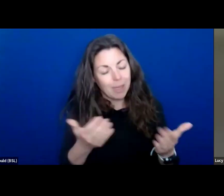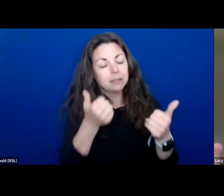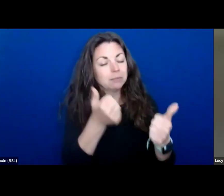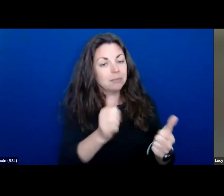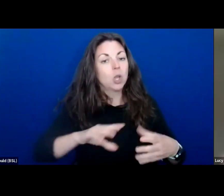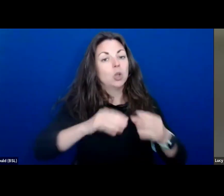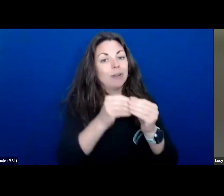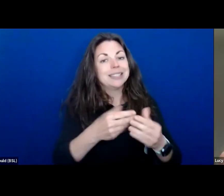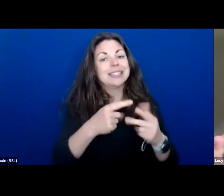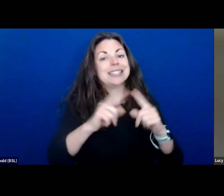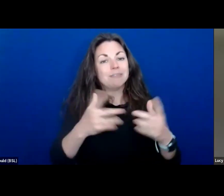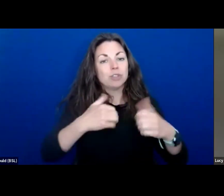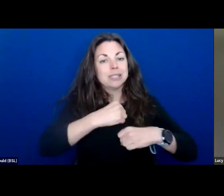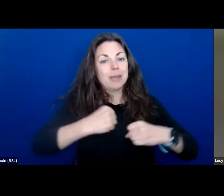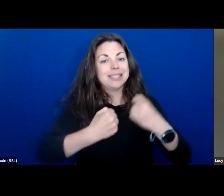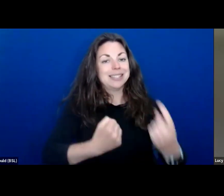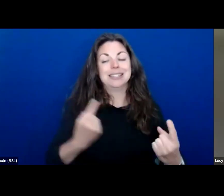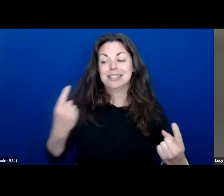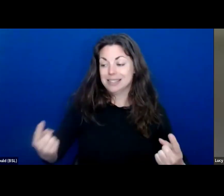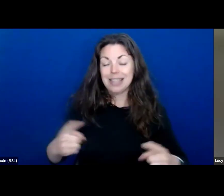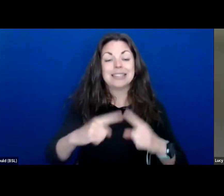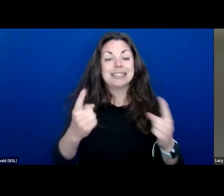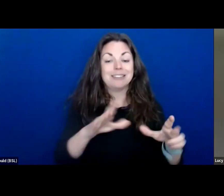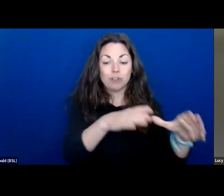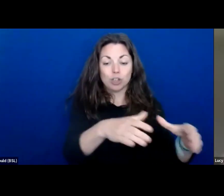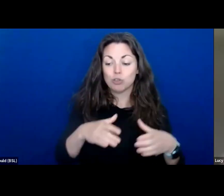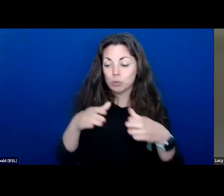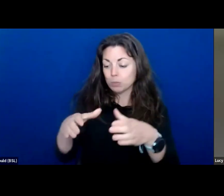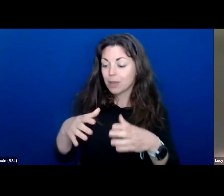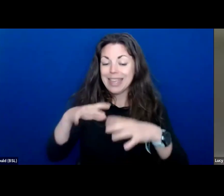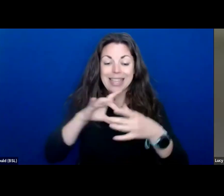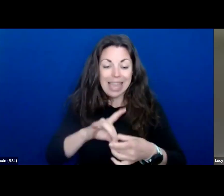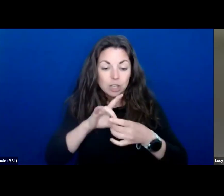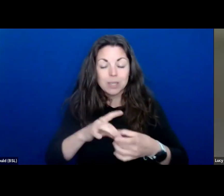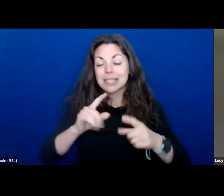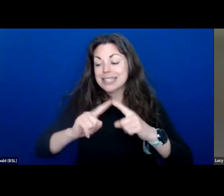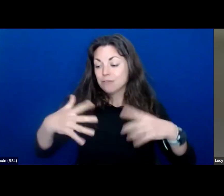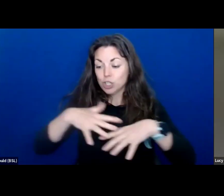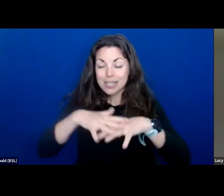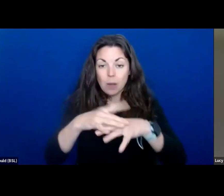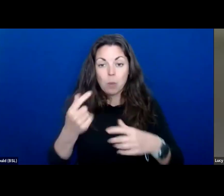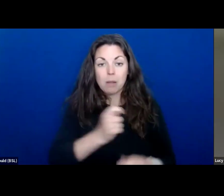different spaces for different groups to engage with the network as and how they wanted to.